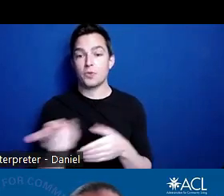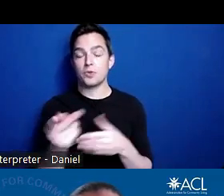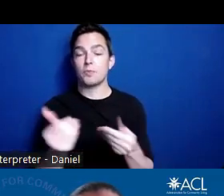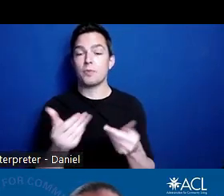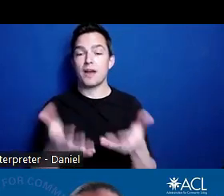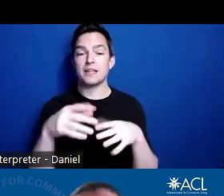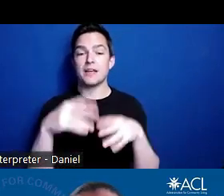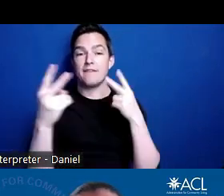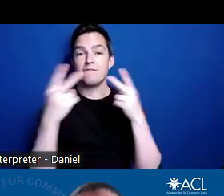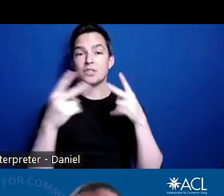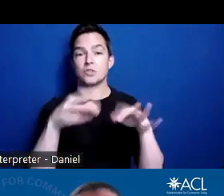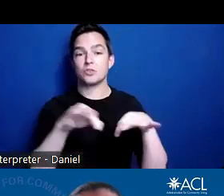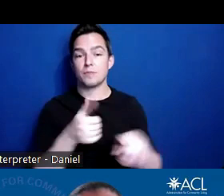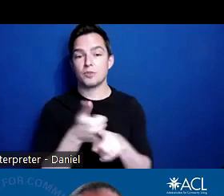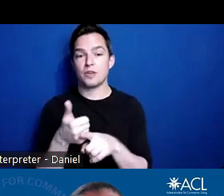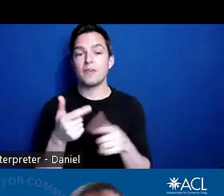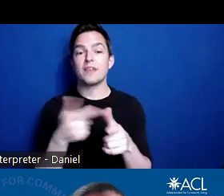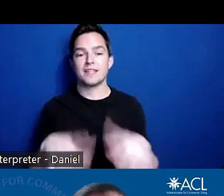description of yourselves and then take it away.